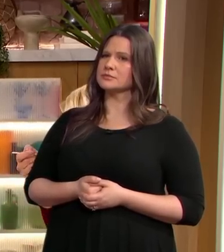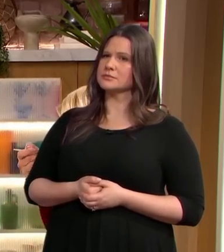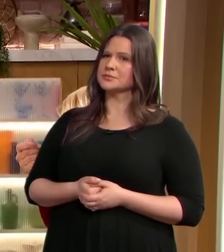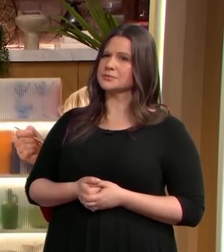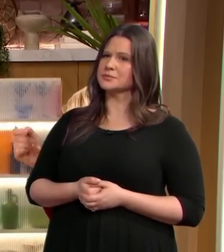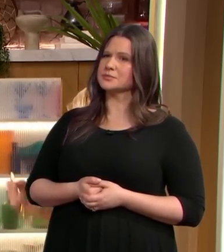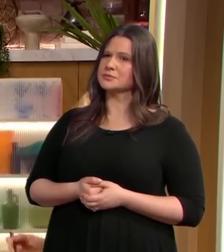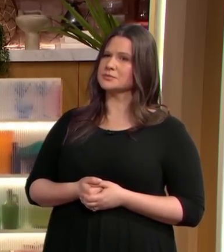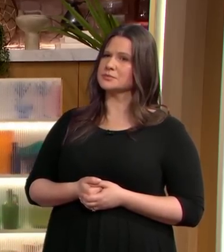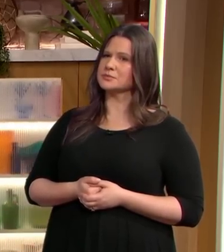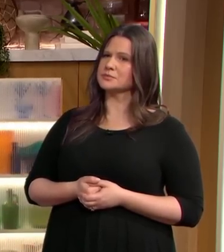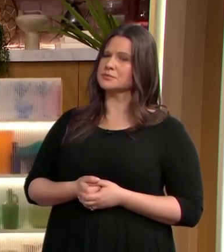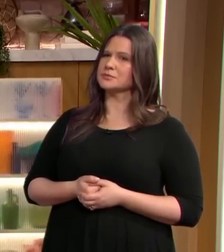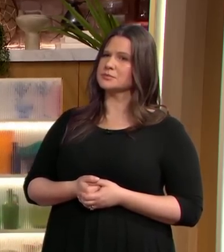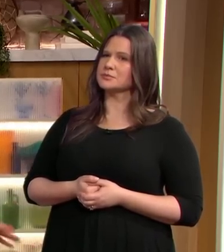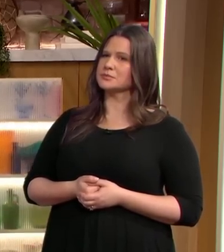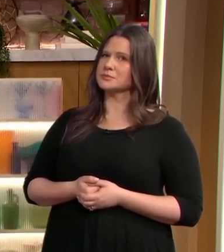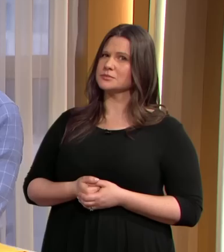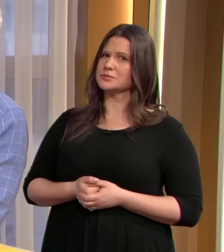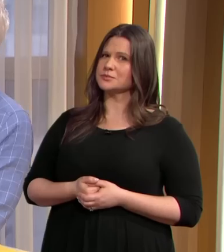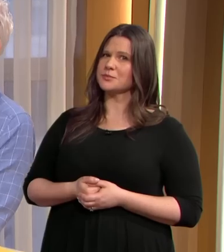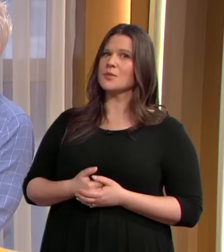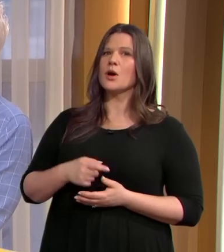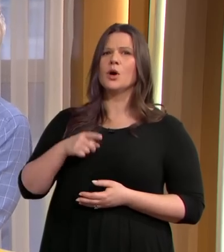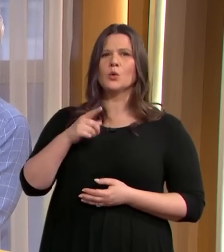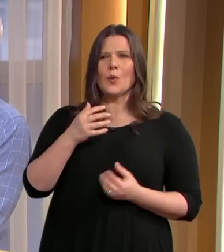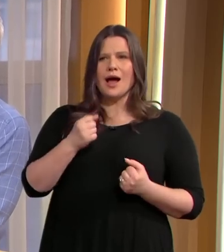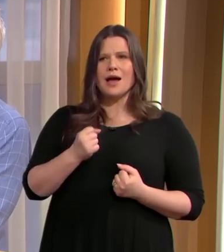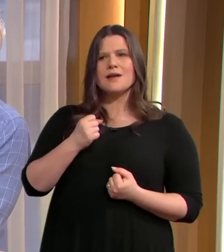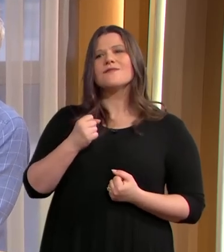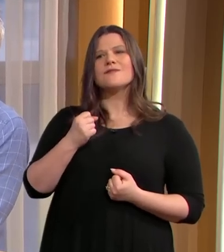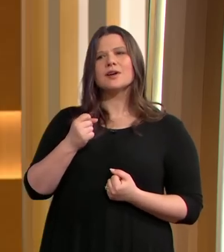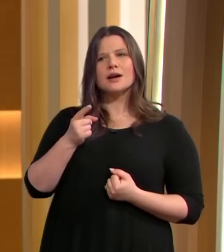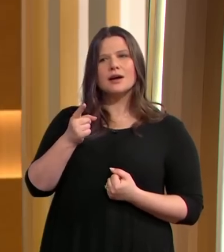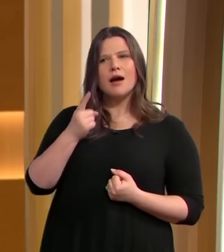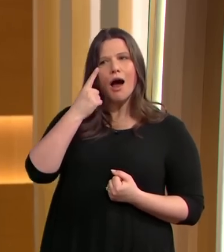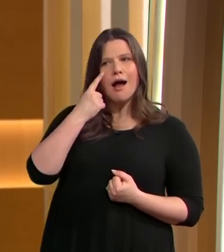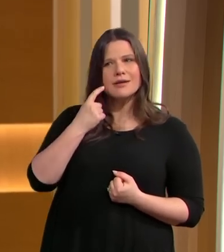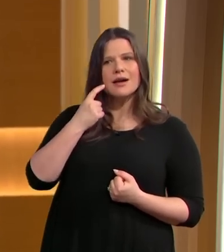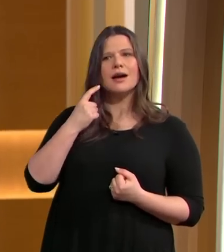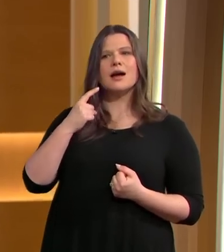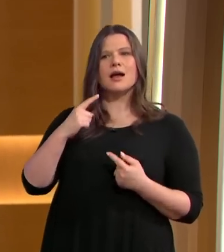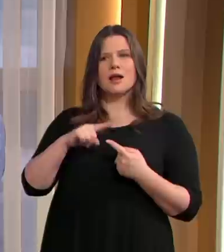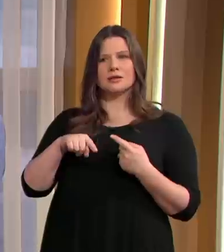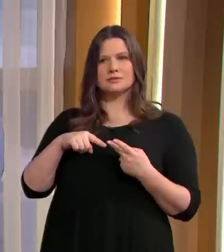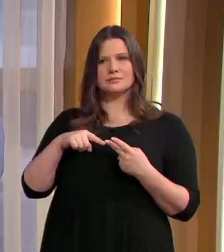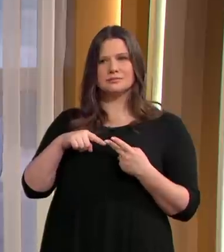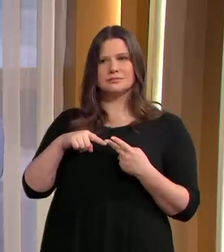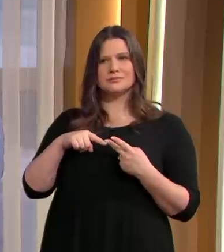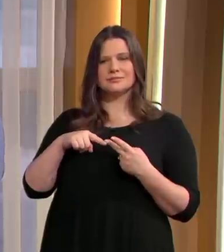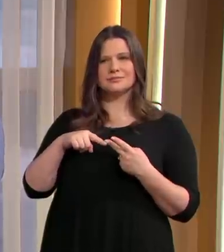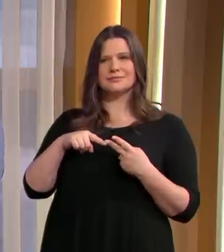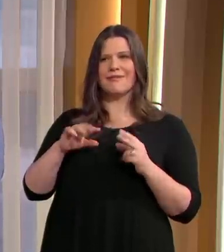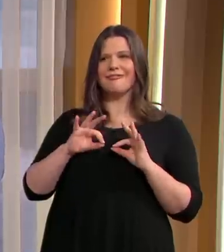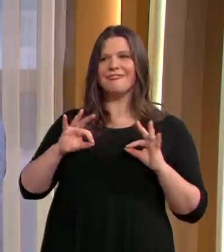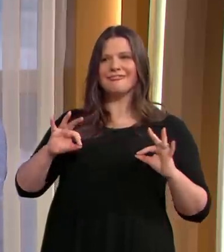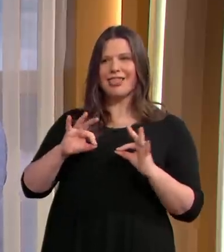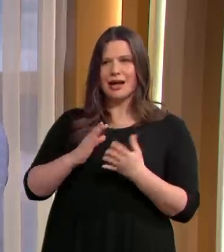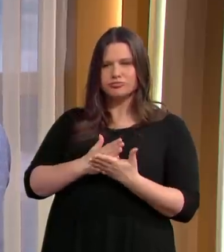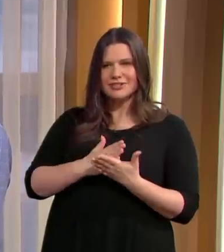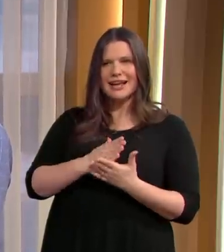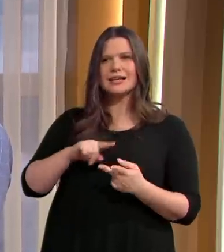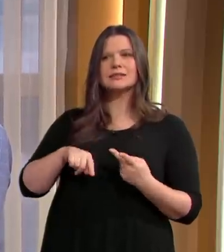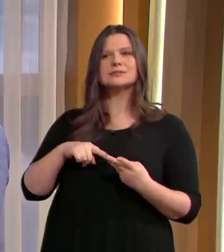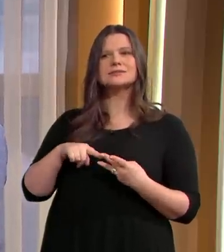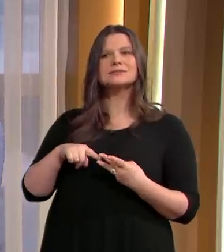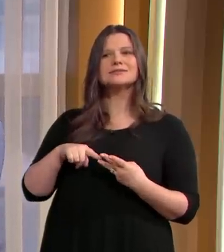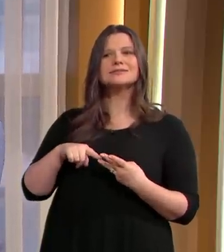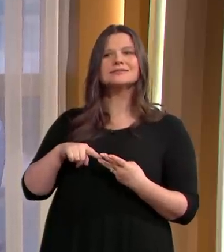and acidity as well with the soup so we had onion we had a flat bread we had sweet potato